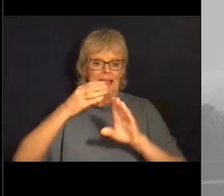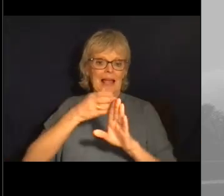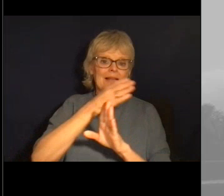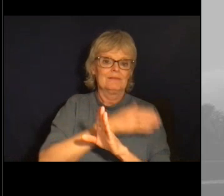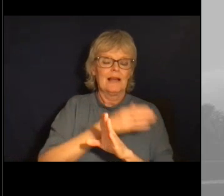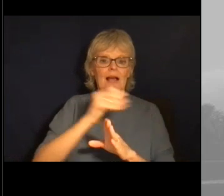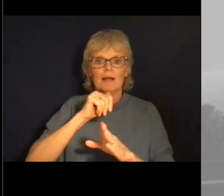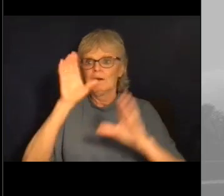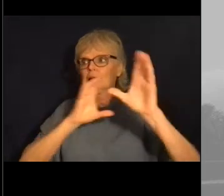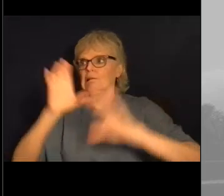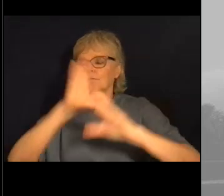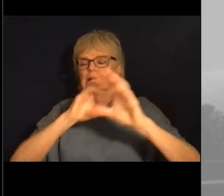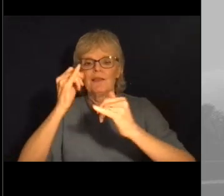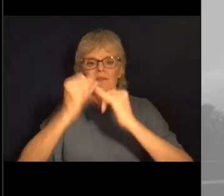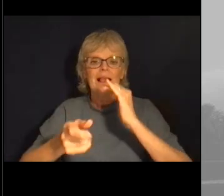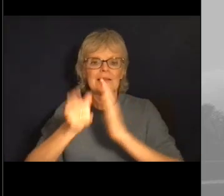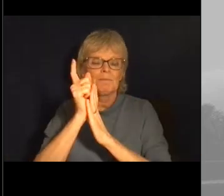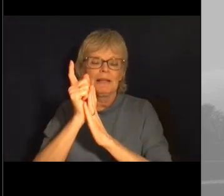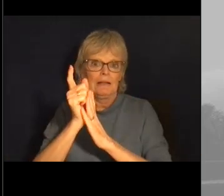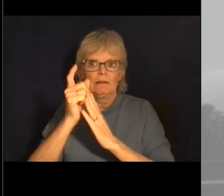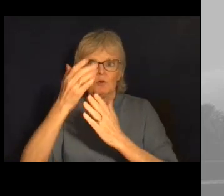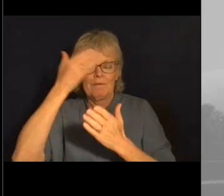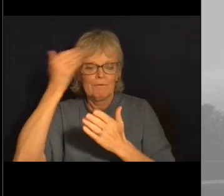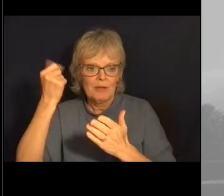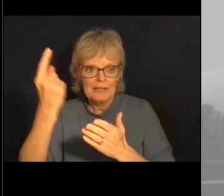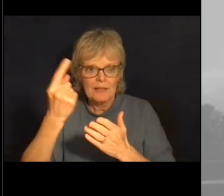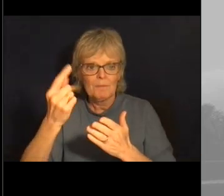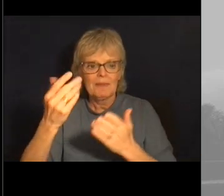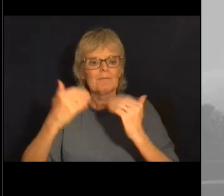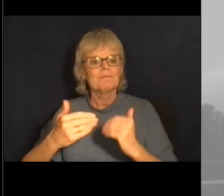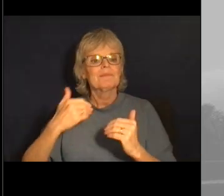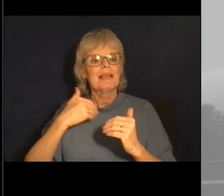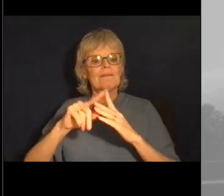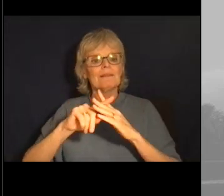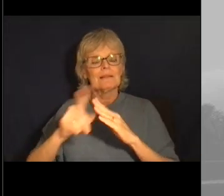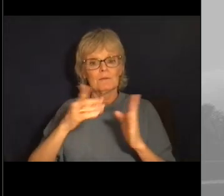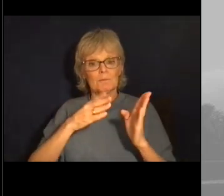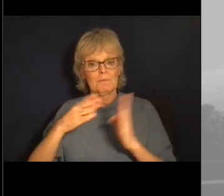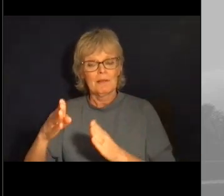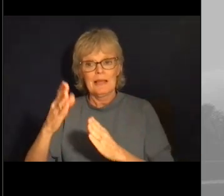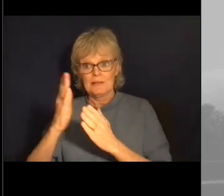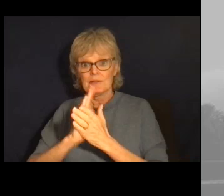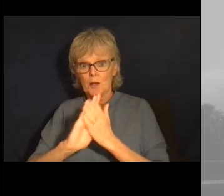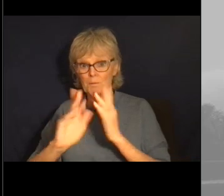And that way you don't forget anything. And have an evacuation plan. Some places will actually ask people to leave if they can,